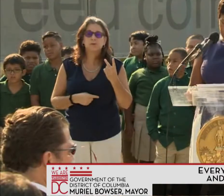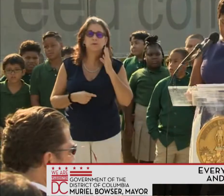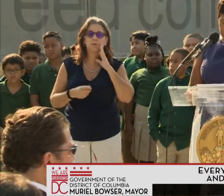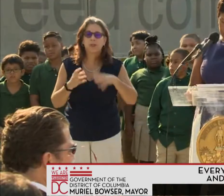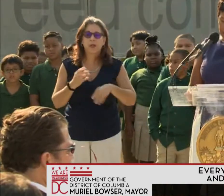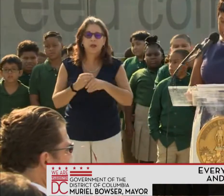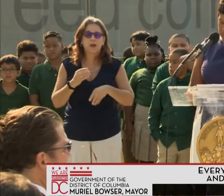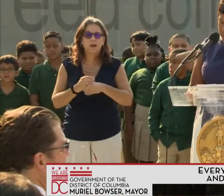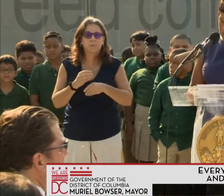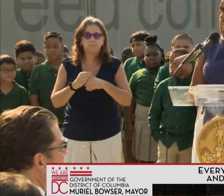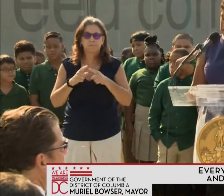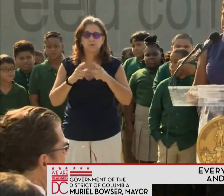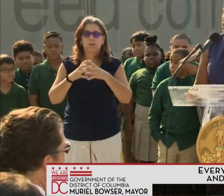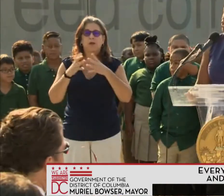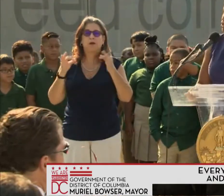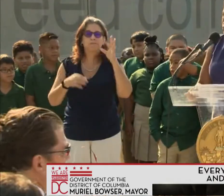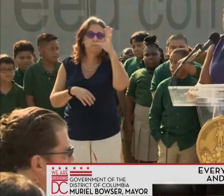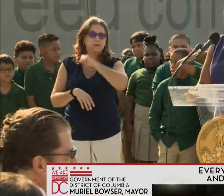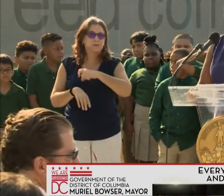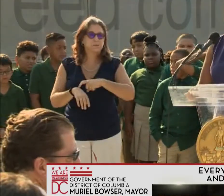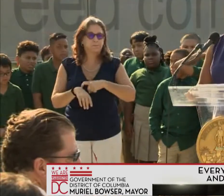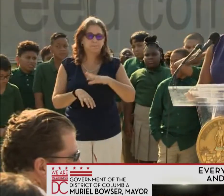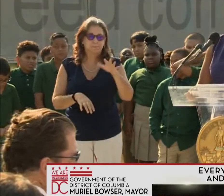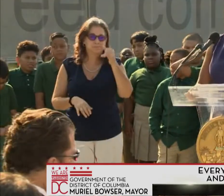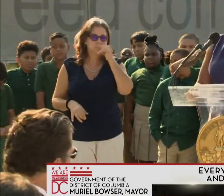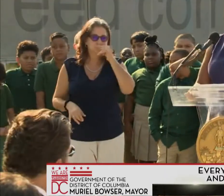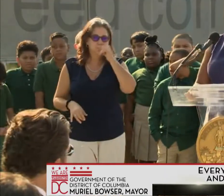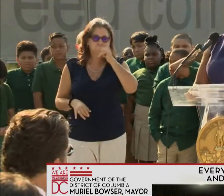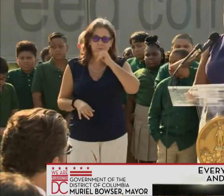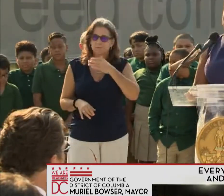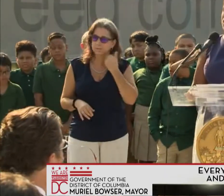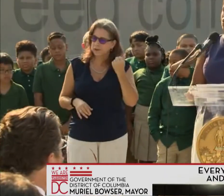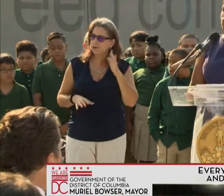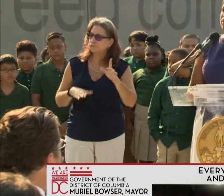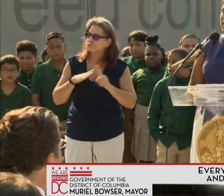members agency organization school faculty and staff and neighbors we must